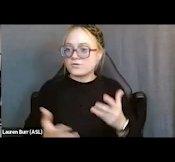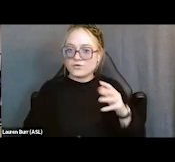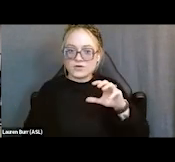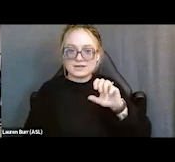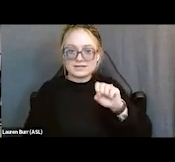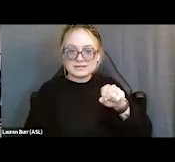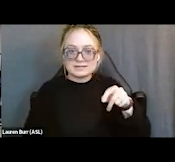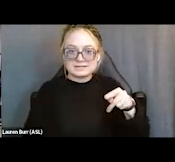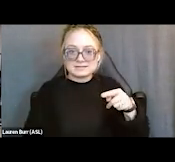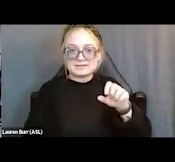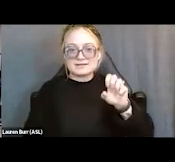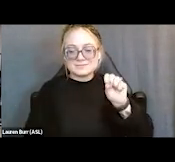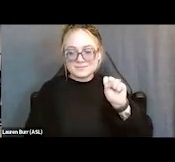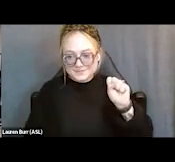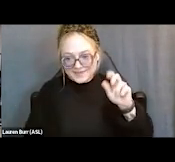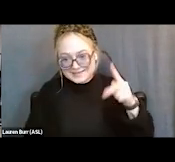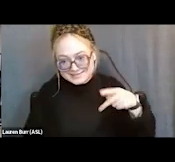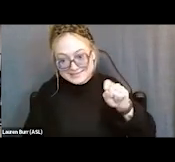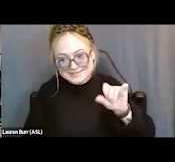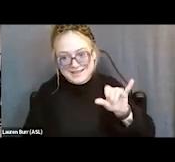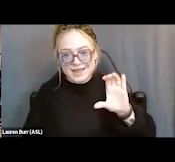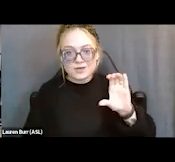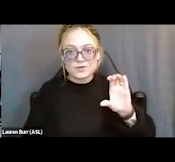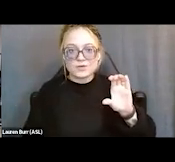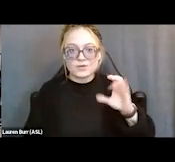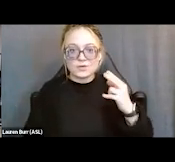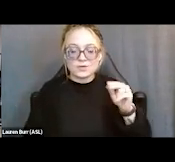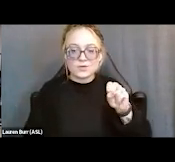how it occurs, some of the statistics associated...